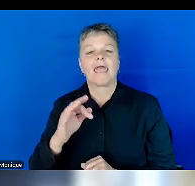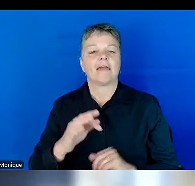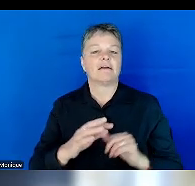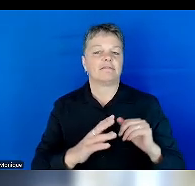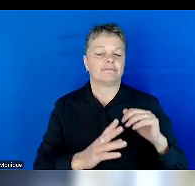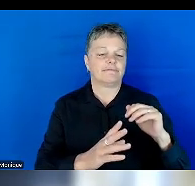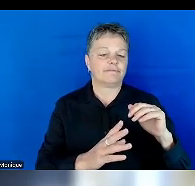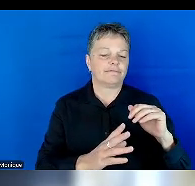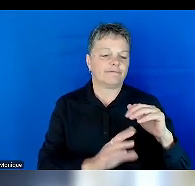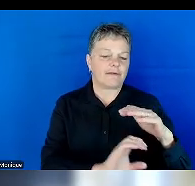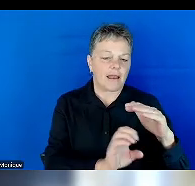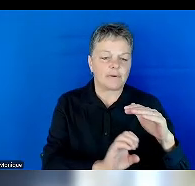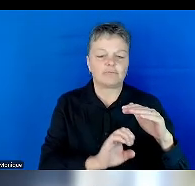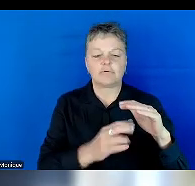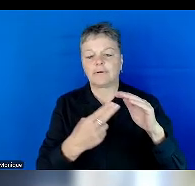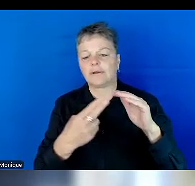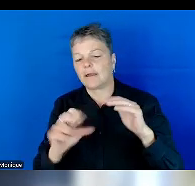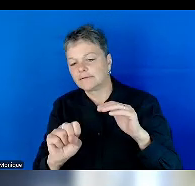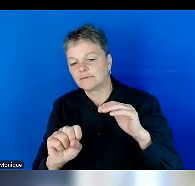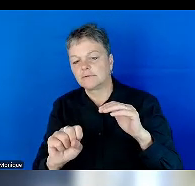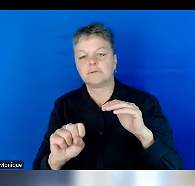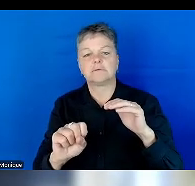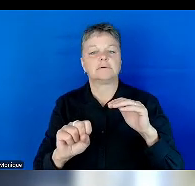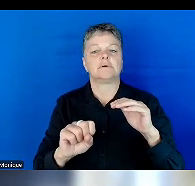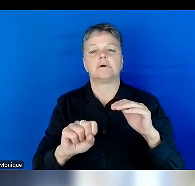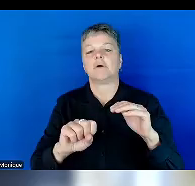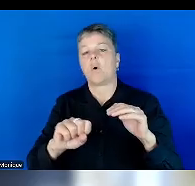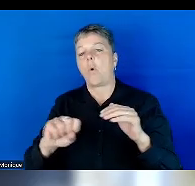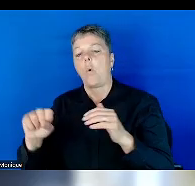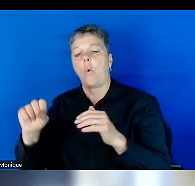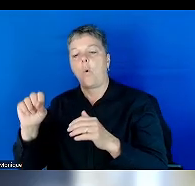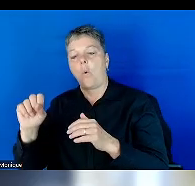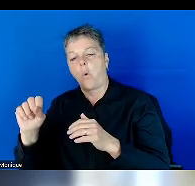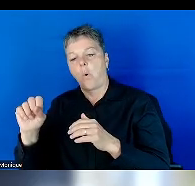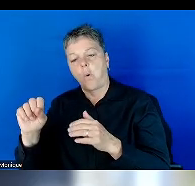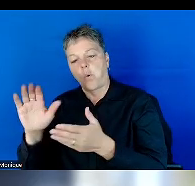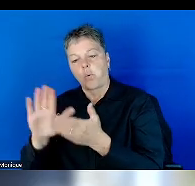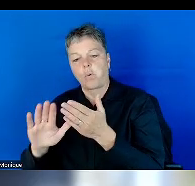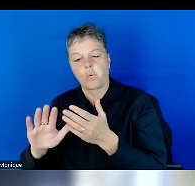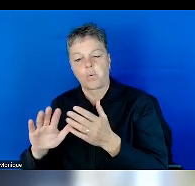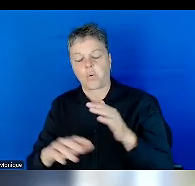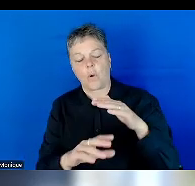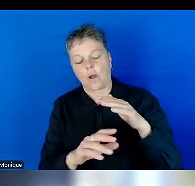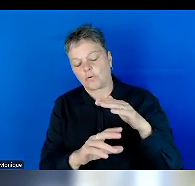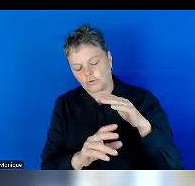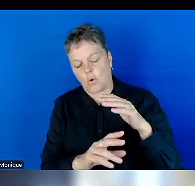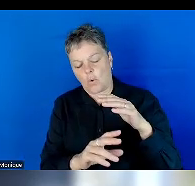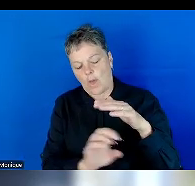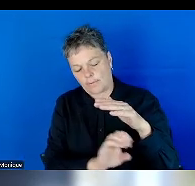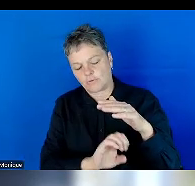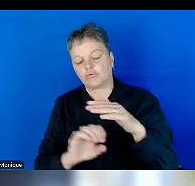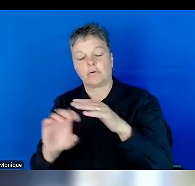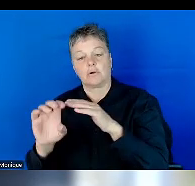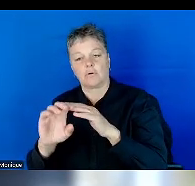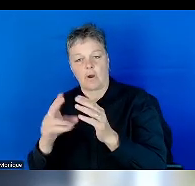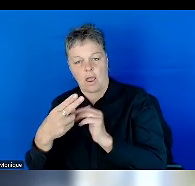So K to2 education if you're a student and you're being discriminated or uh especially